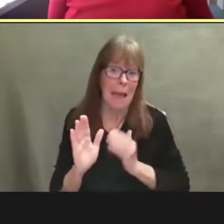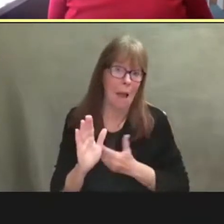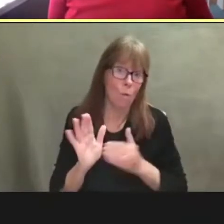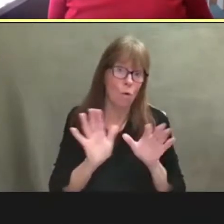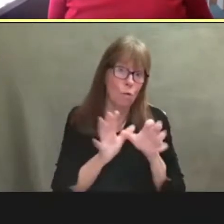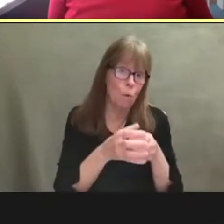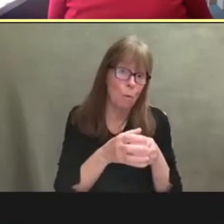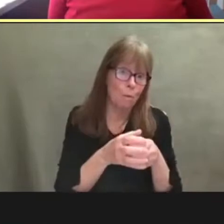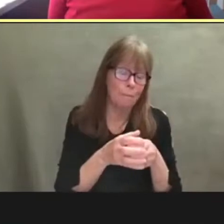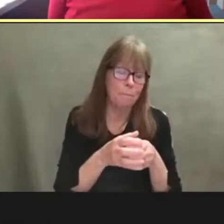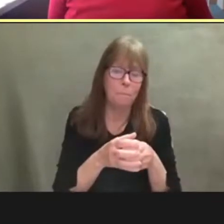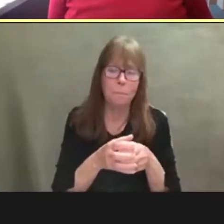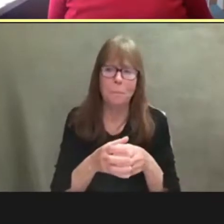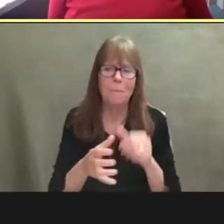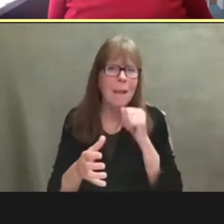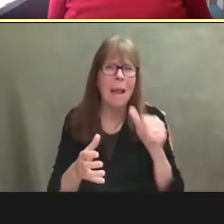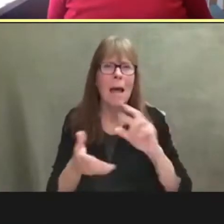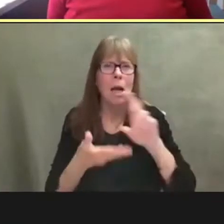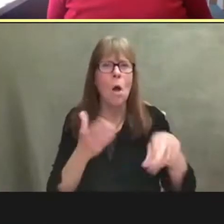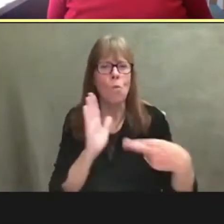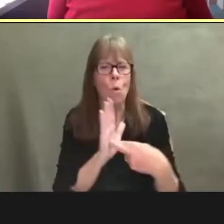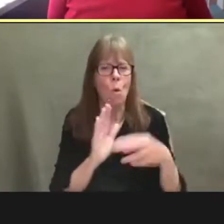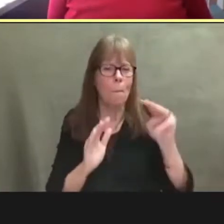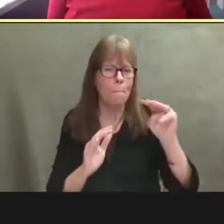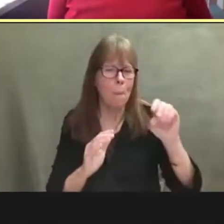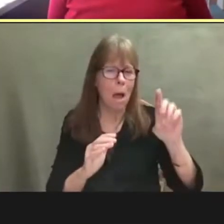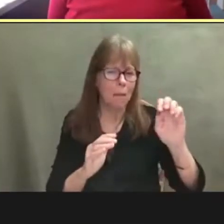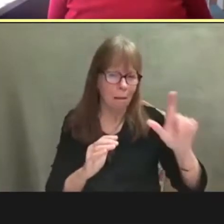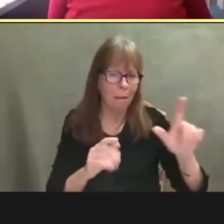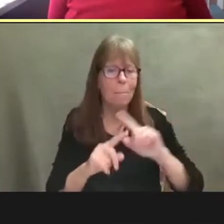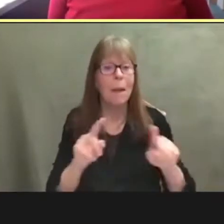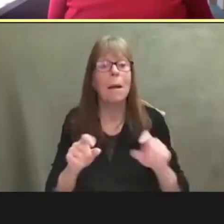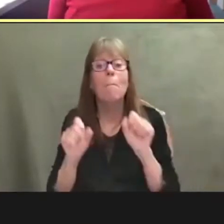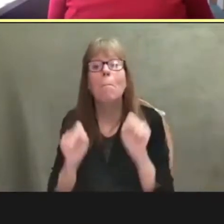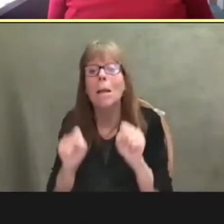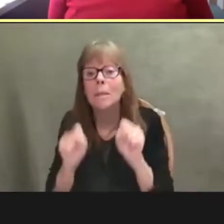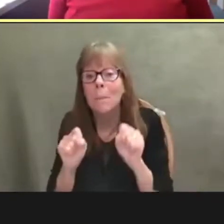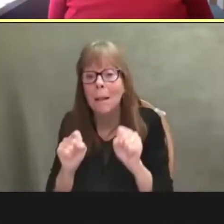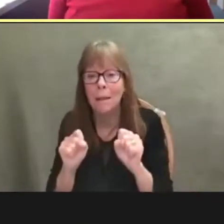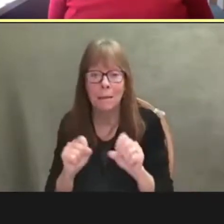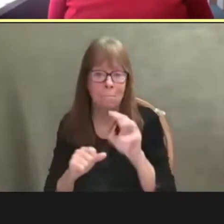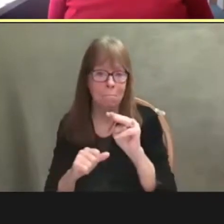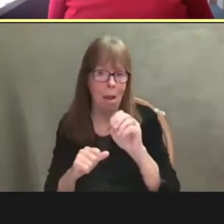they said not role models but possibility models.